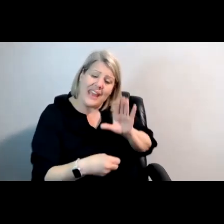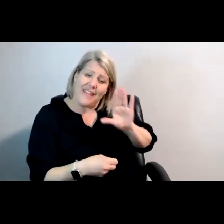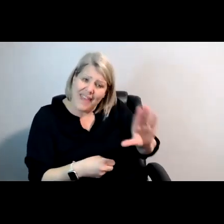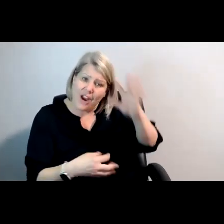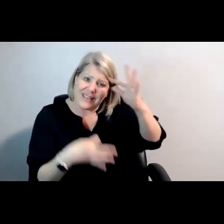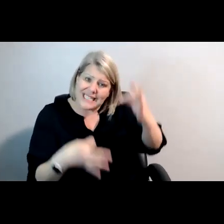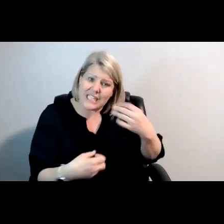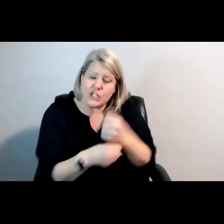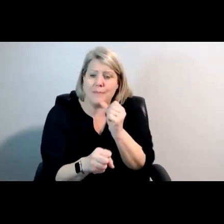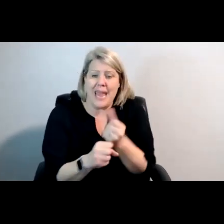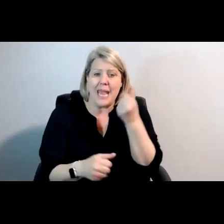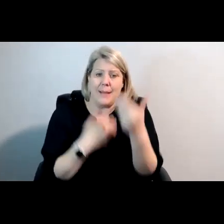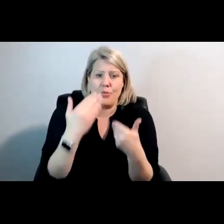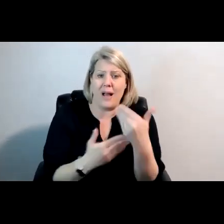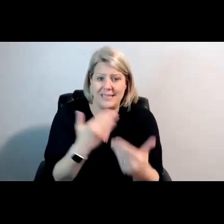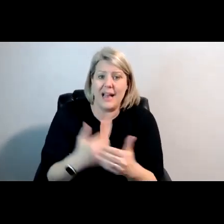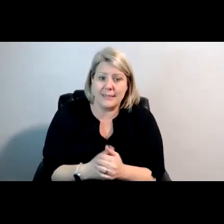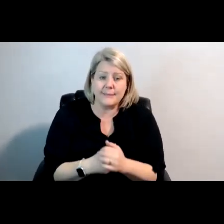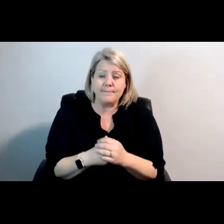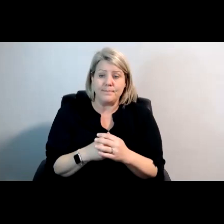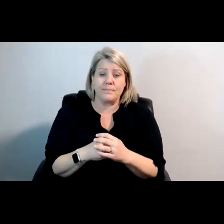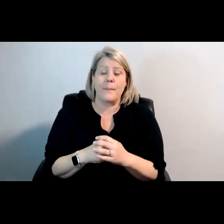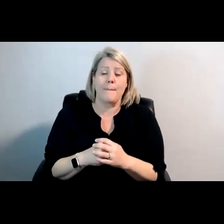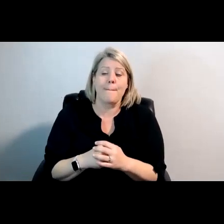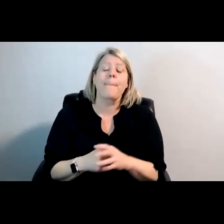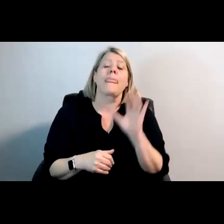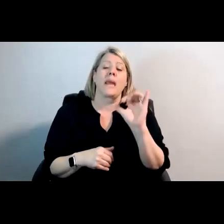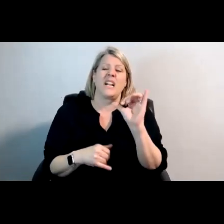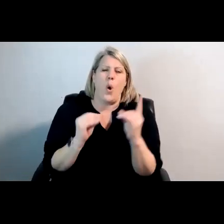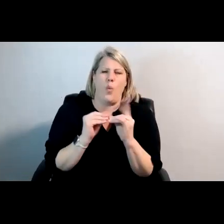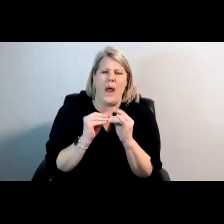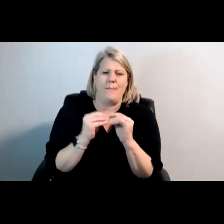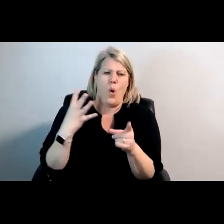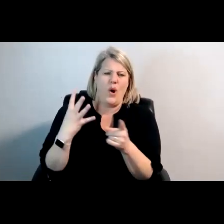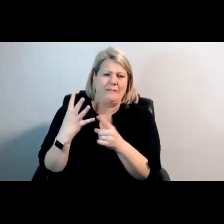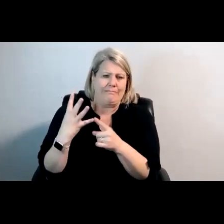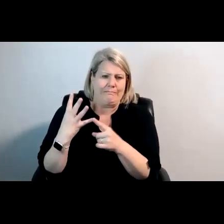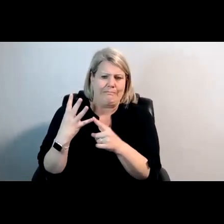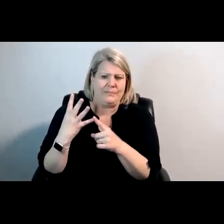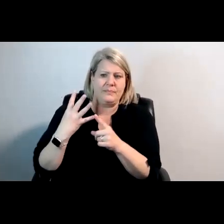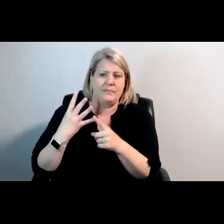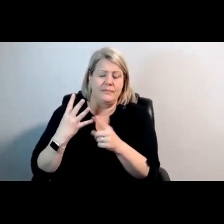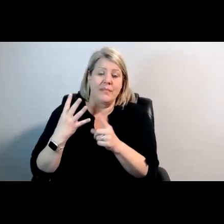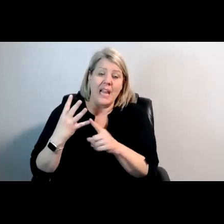to the guardian making decisions. [Tina] And the last question that we have so far is is it possible